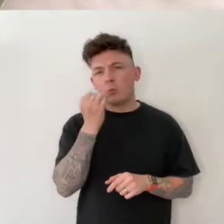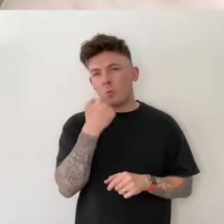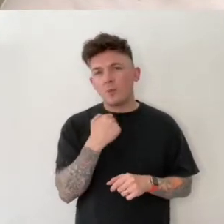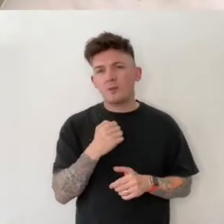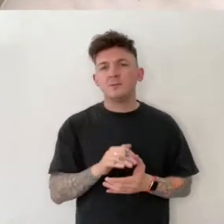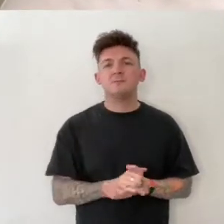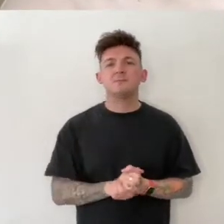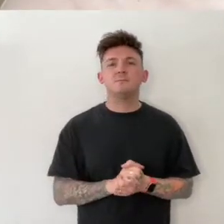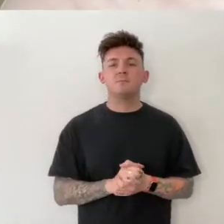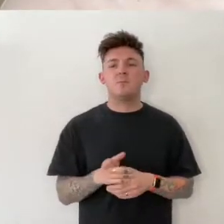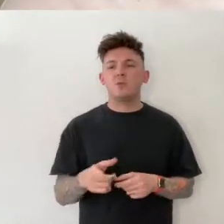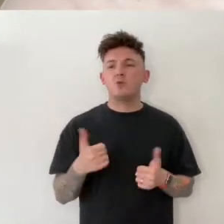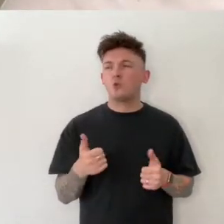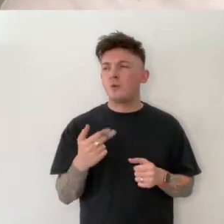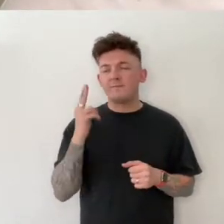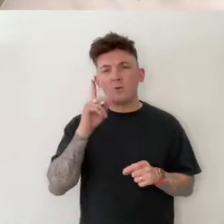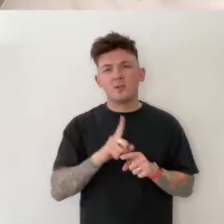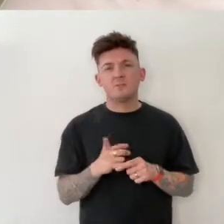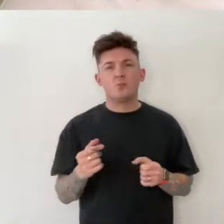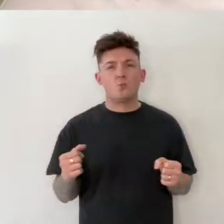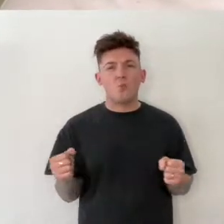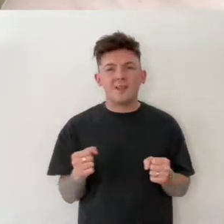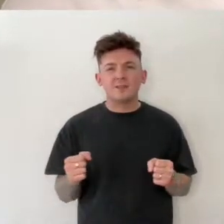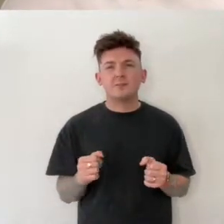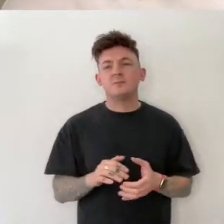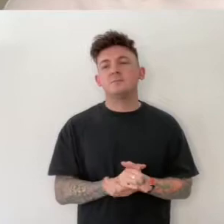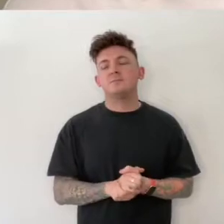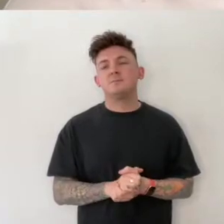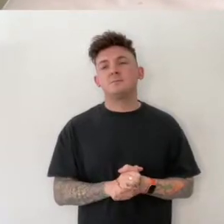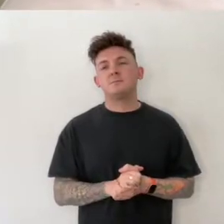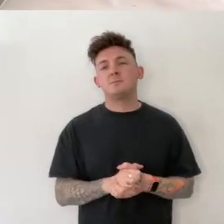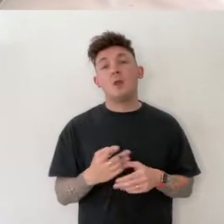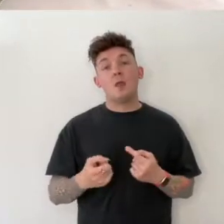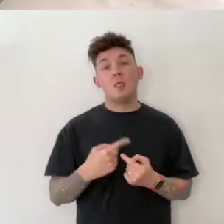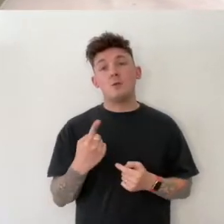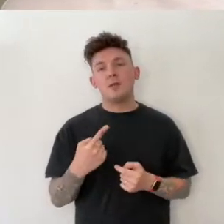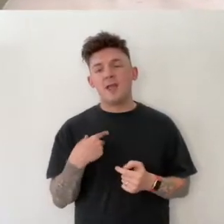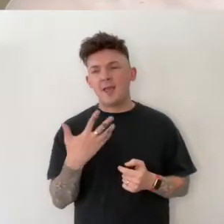ideal for more winter times and stuff like that the other one i tend to use is double